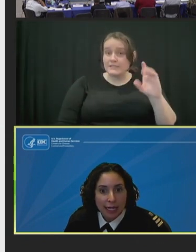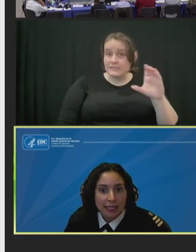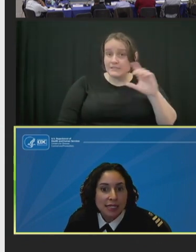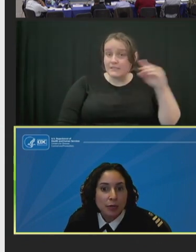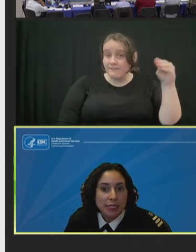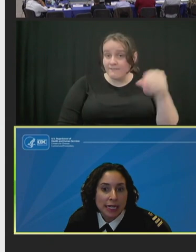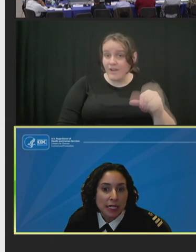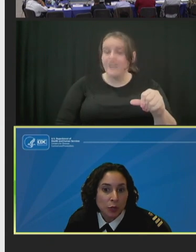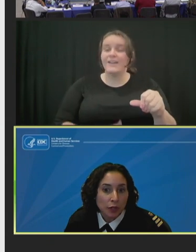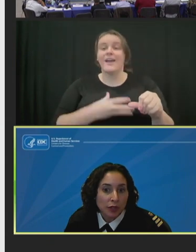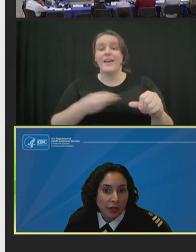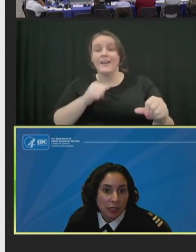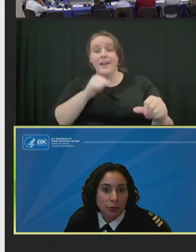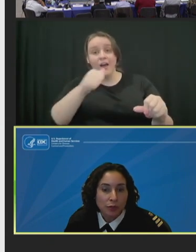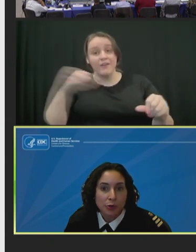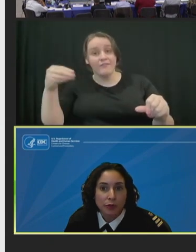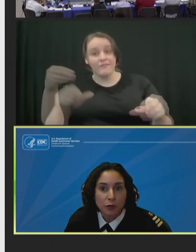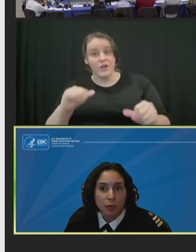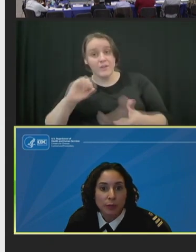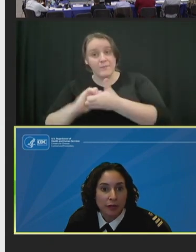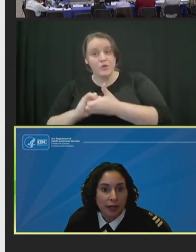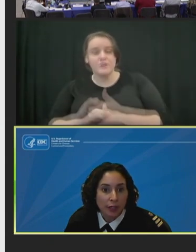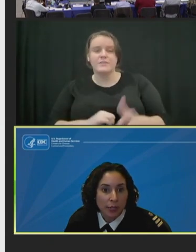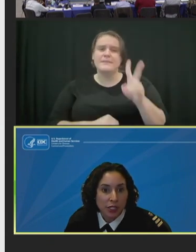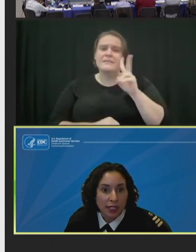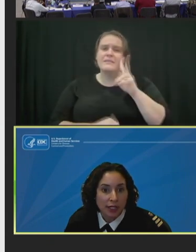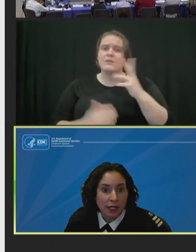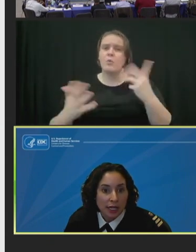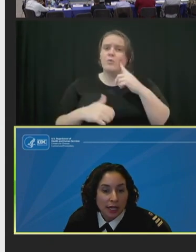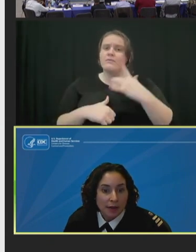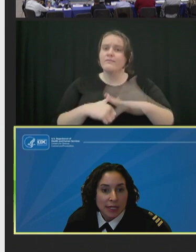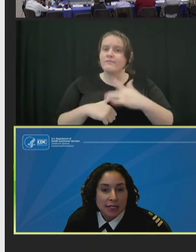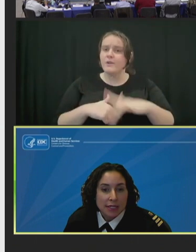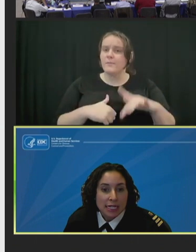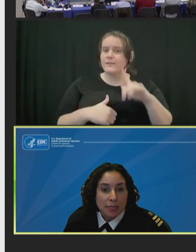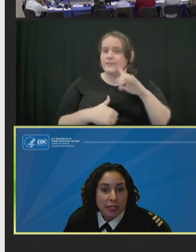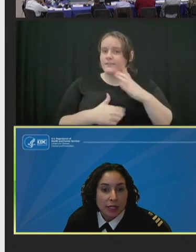and to see what data were available to inform the evaluation. This assessment